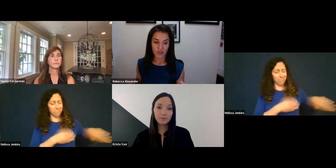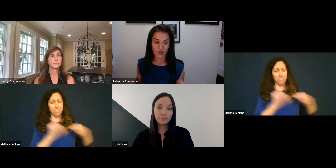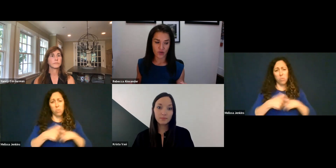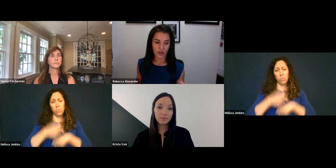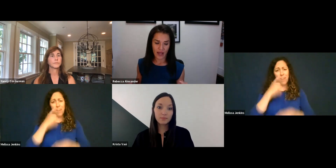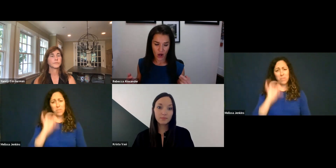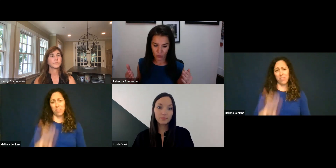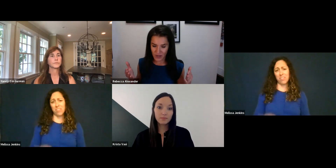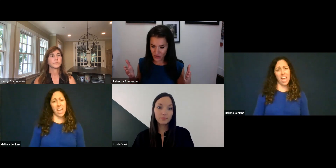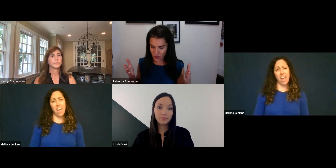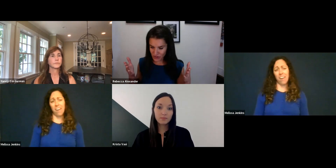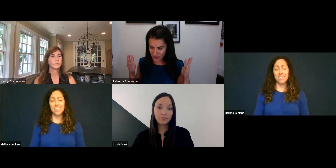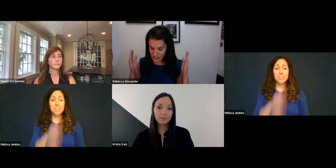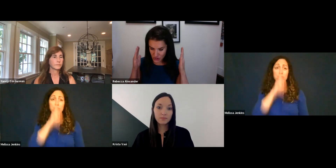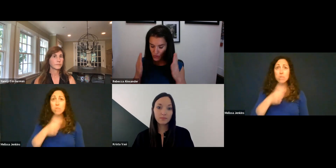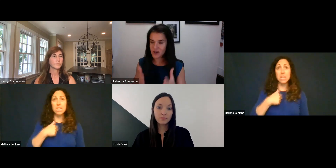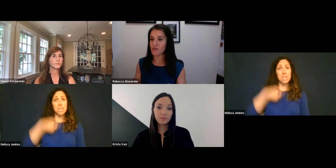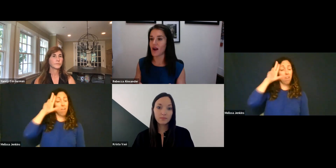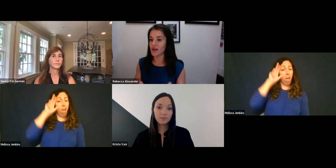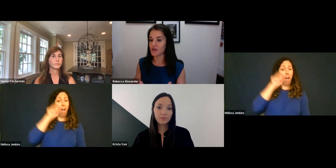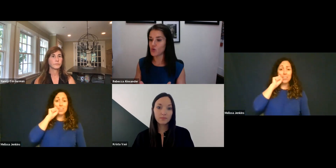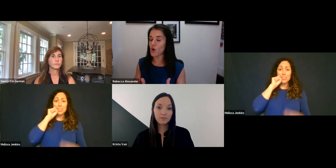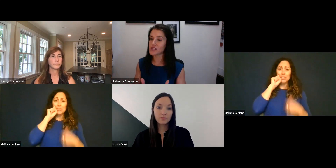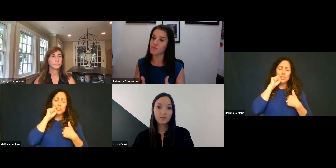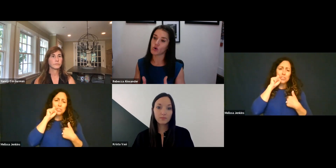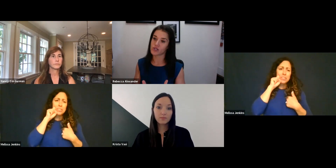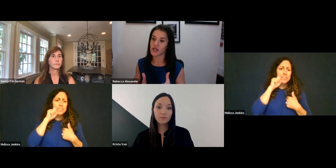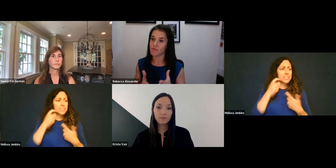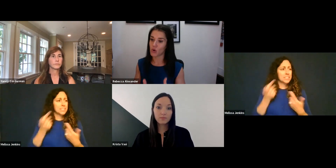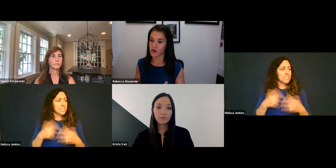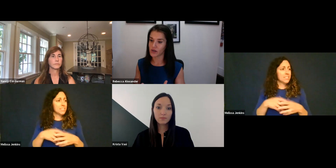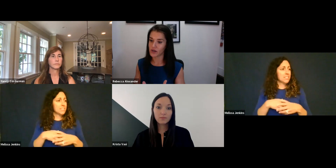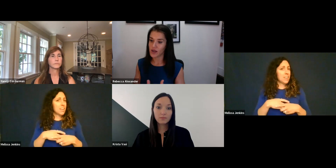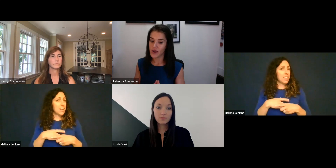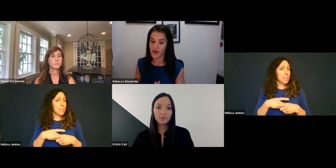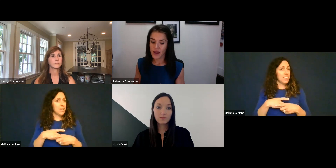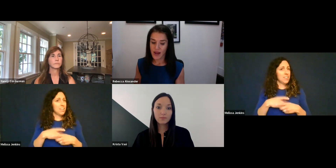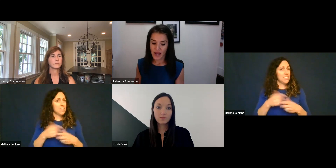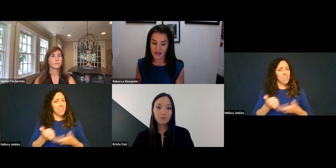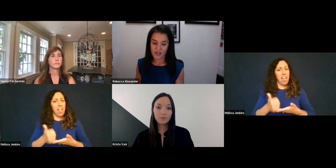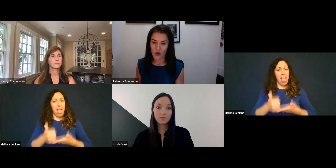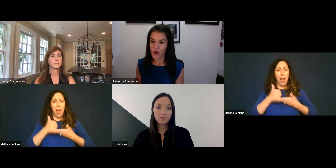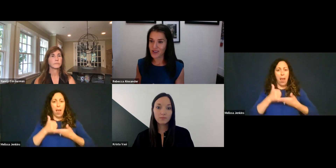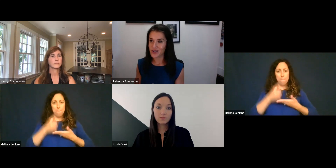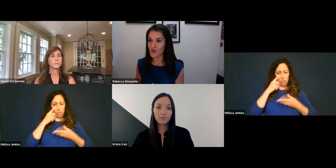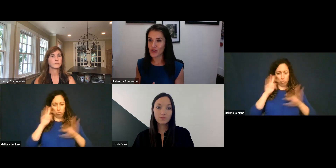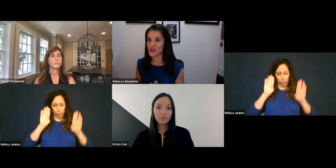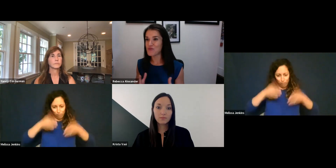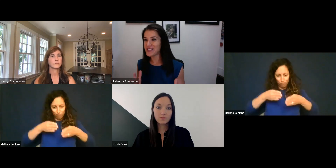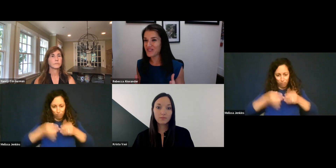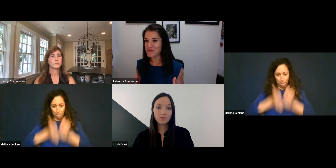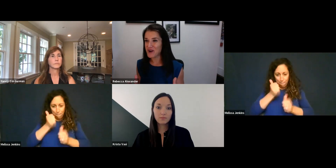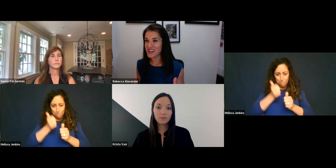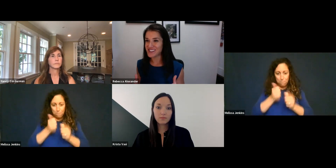to help me sort of streamline to what's most important. And so, there's so many different ways